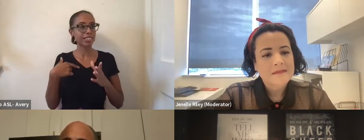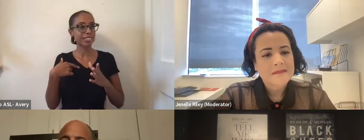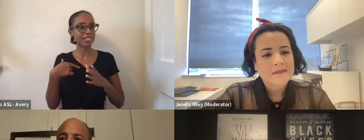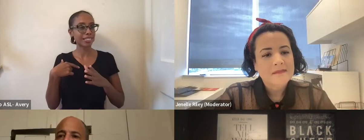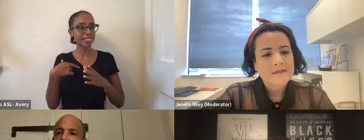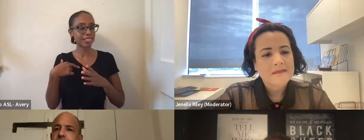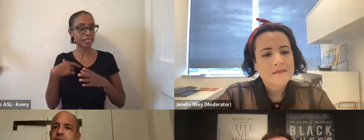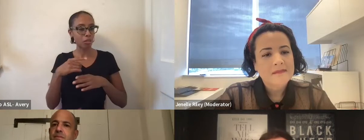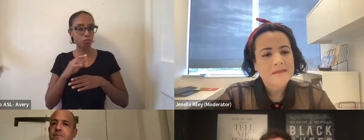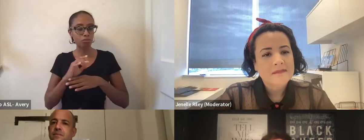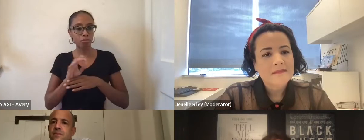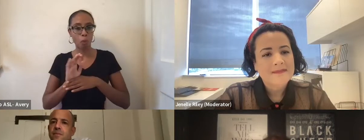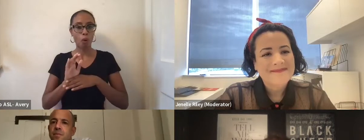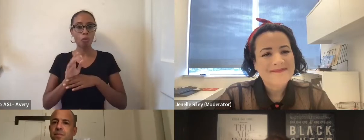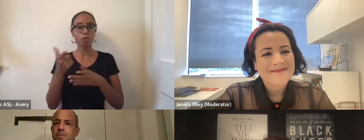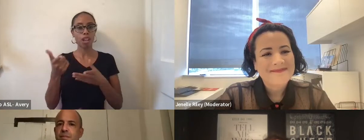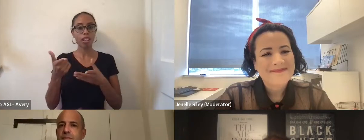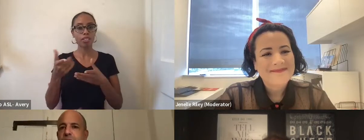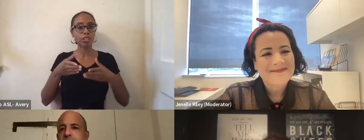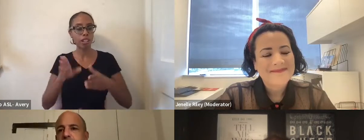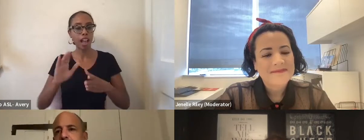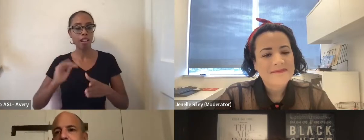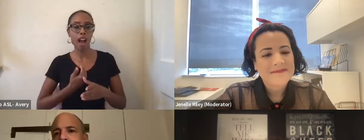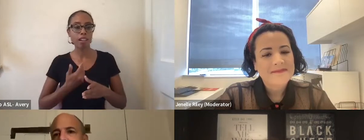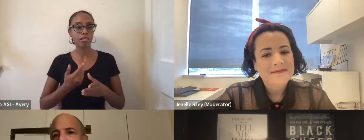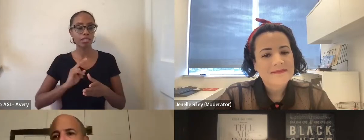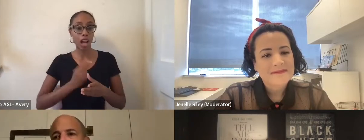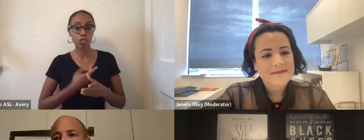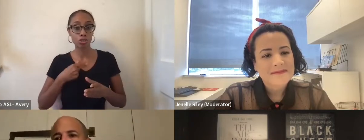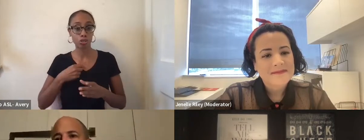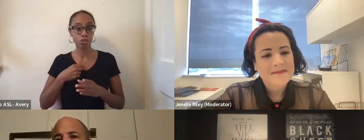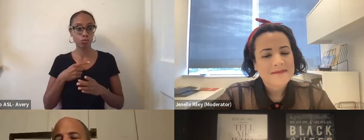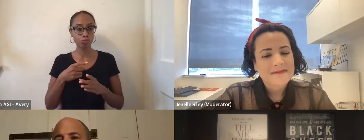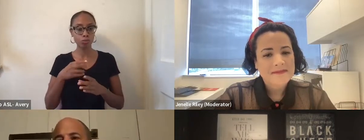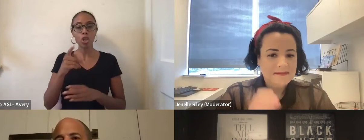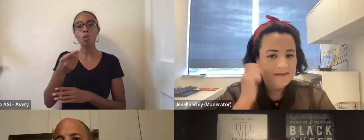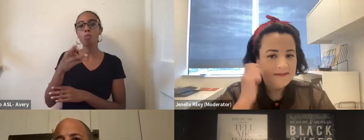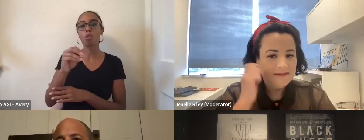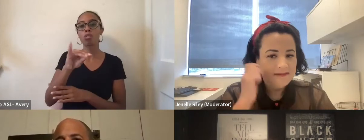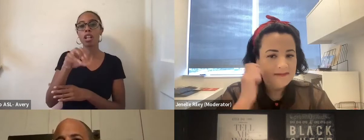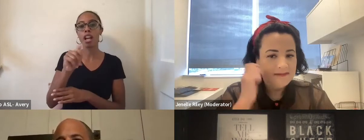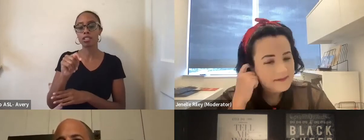And that seemed interesting, because there were moments in the archive where I would look at it and think, I think she's trying to say this.